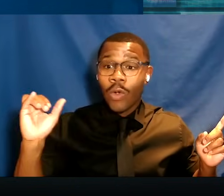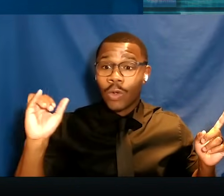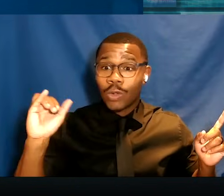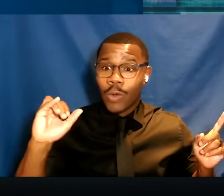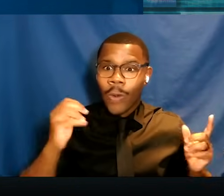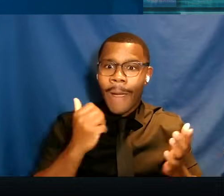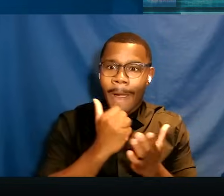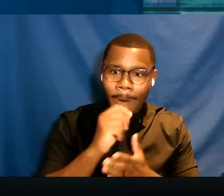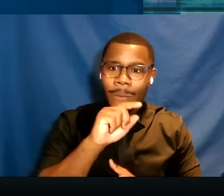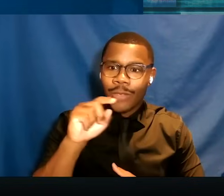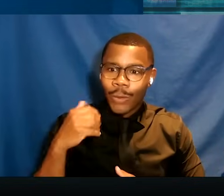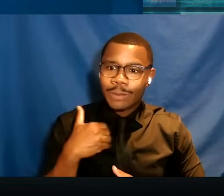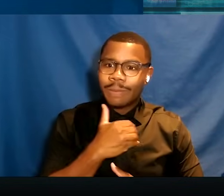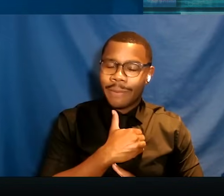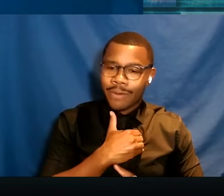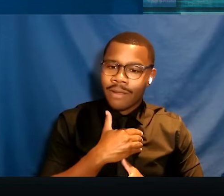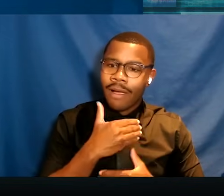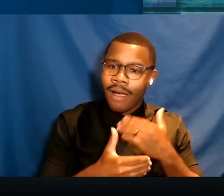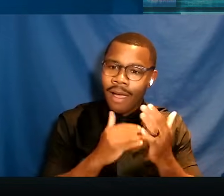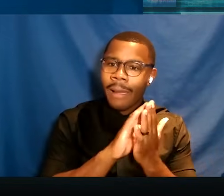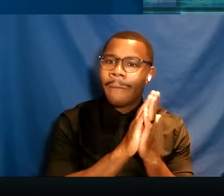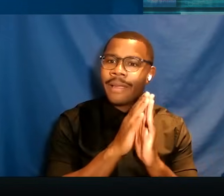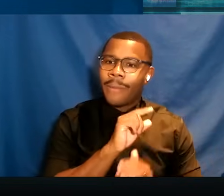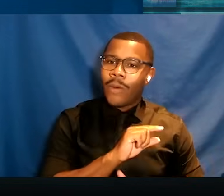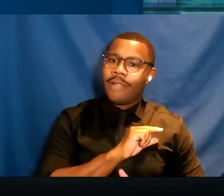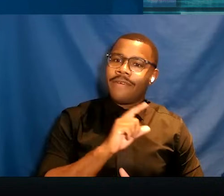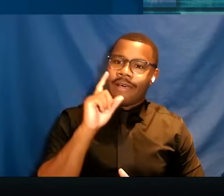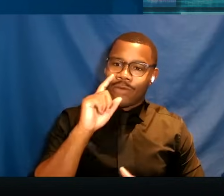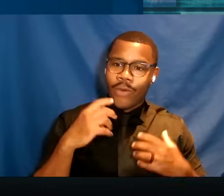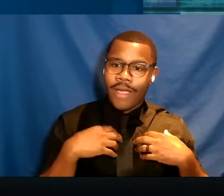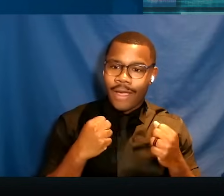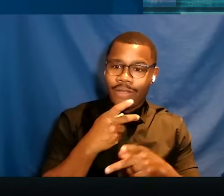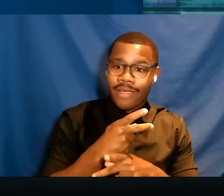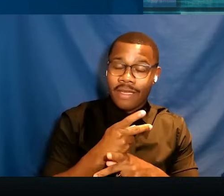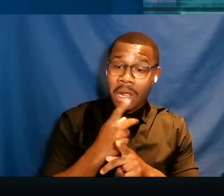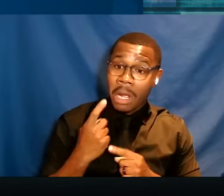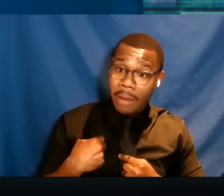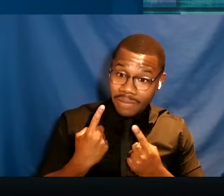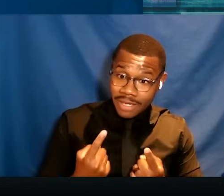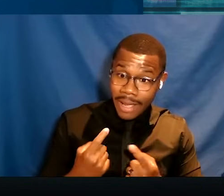because members who are hitting the caps and not getting the full benefit of their residuals counted